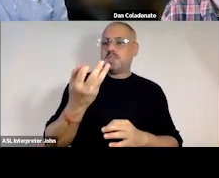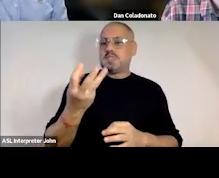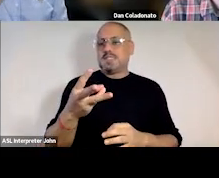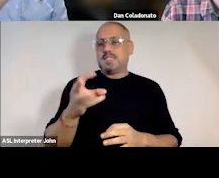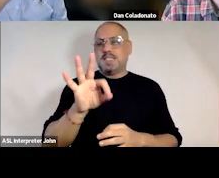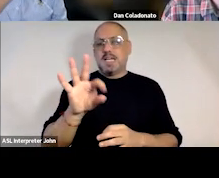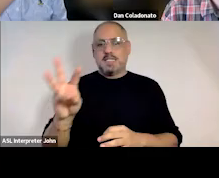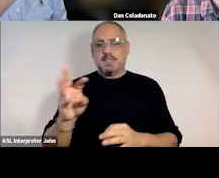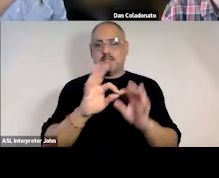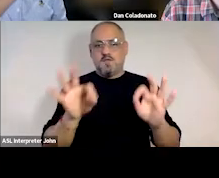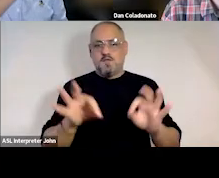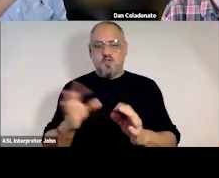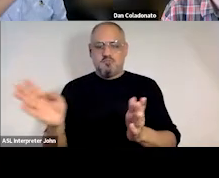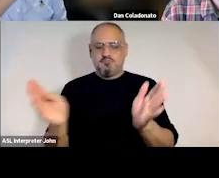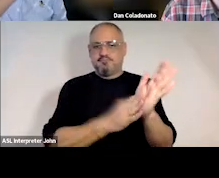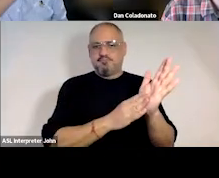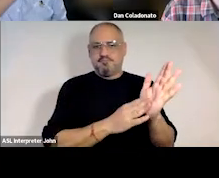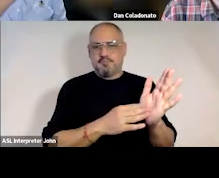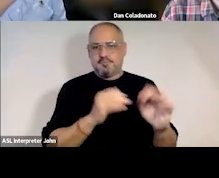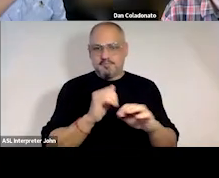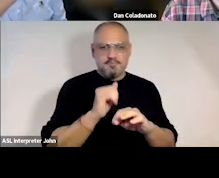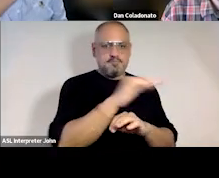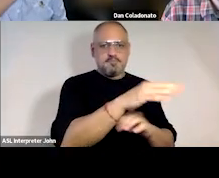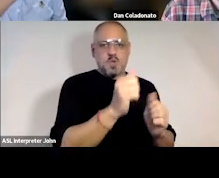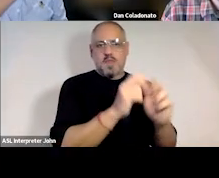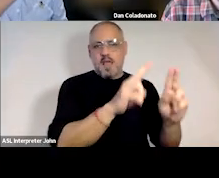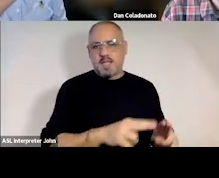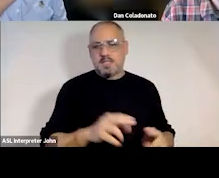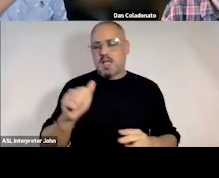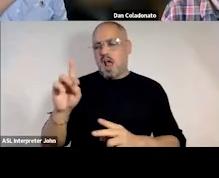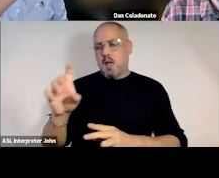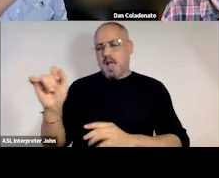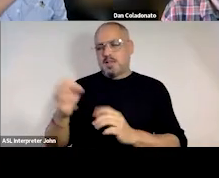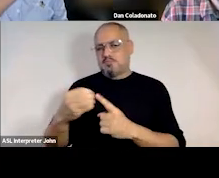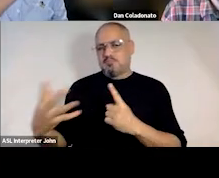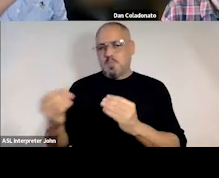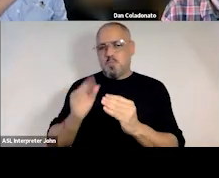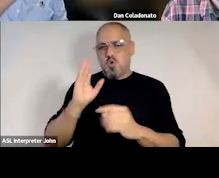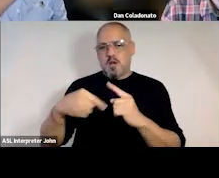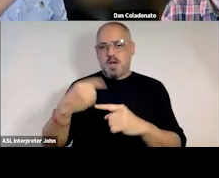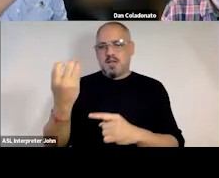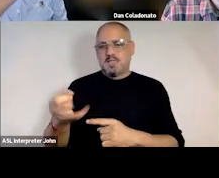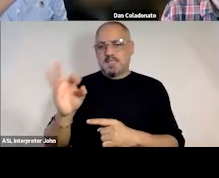with your SSI and SSDI applications. And Amanda's gonna talk a little bit about 1696 forms,